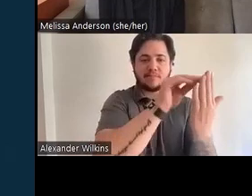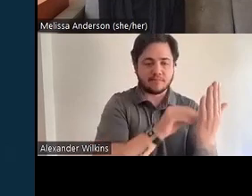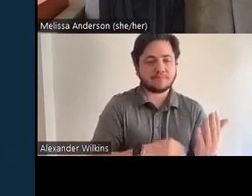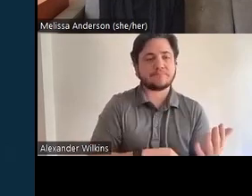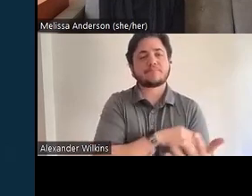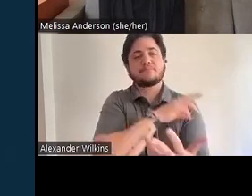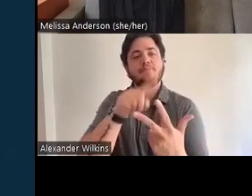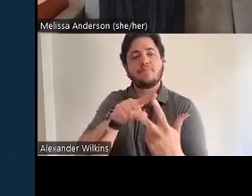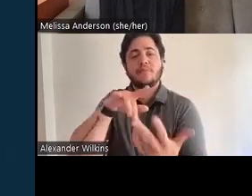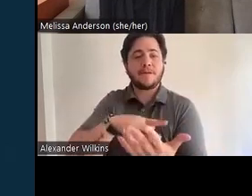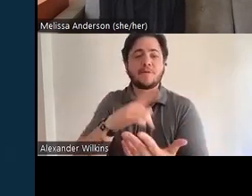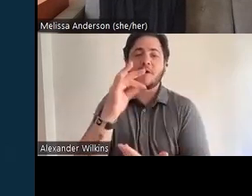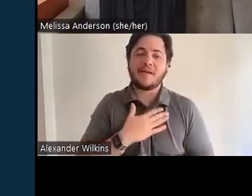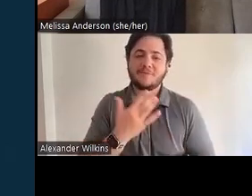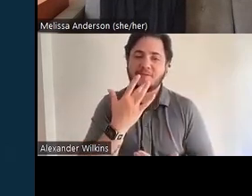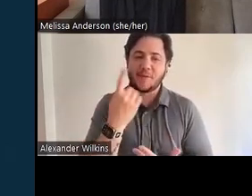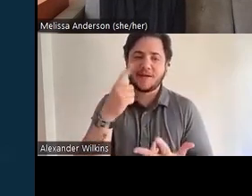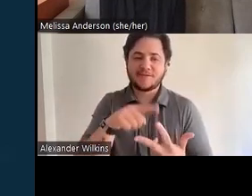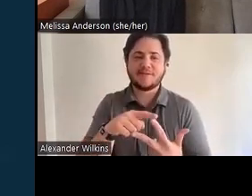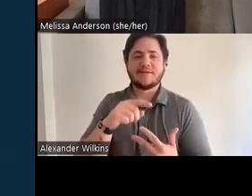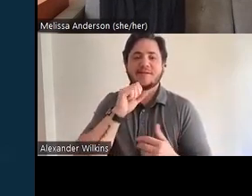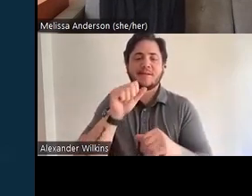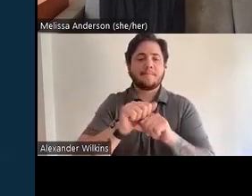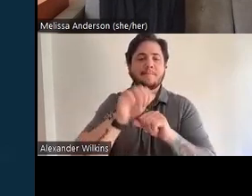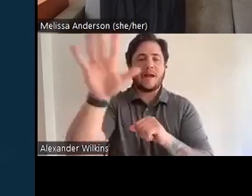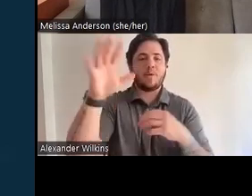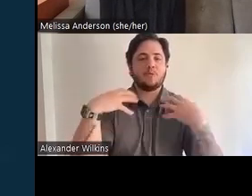into the image right above ground, the word grounding. In the middle, which is my favorite